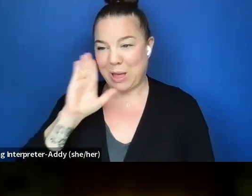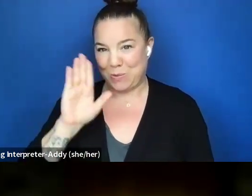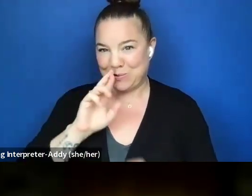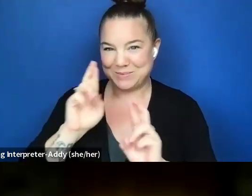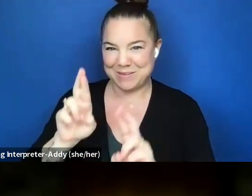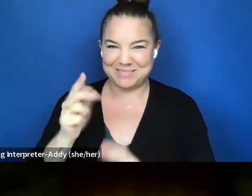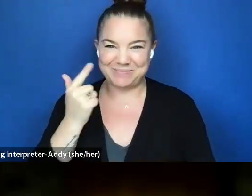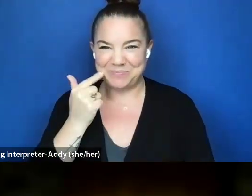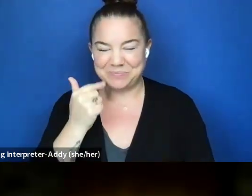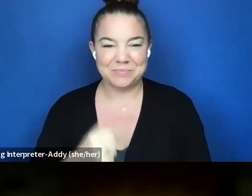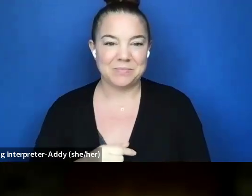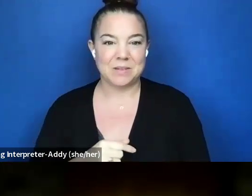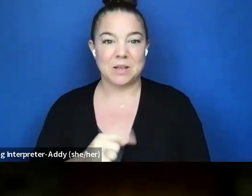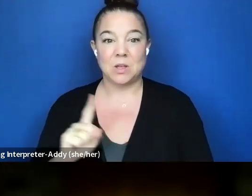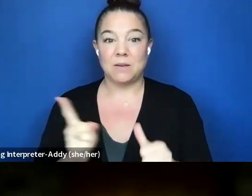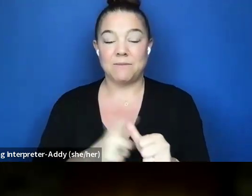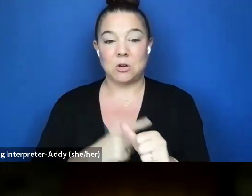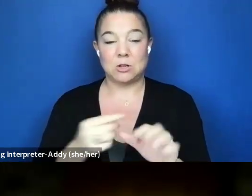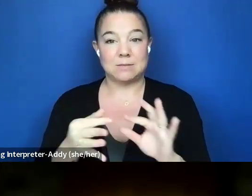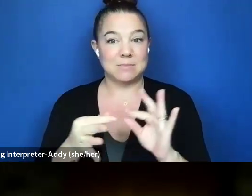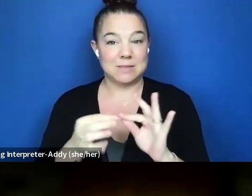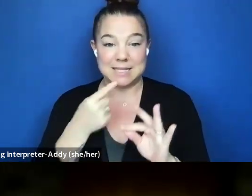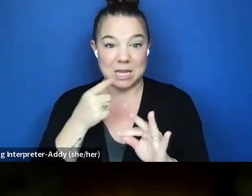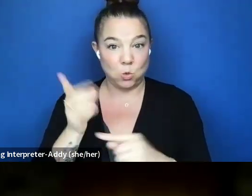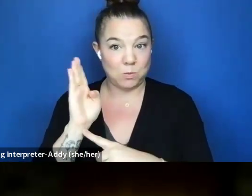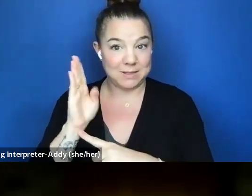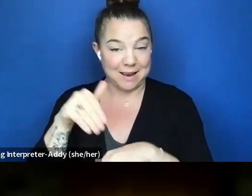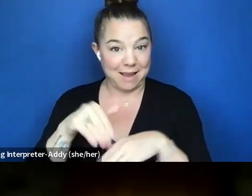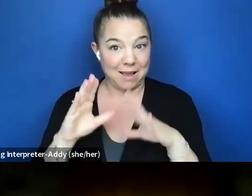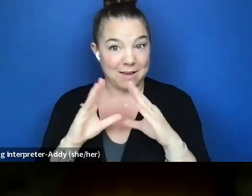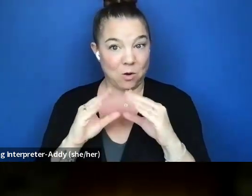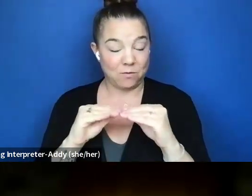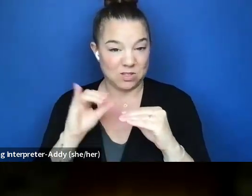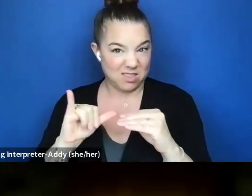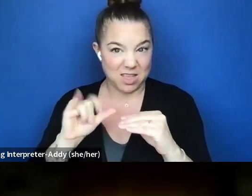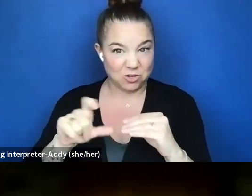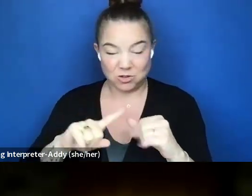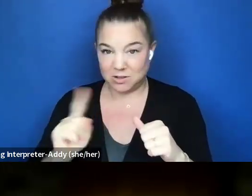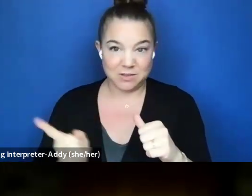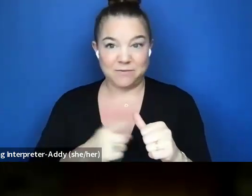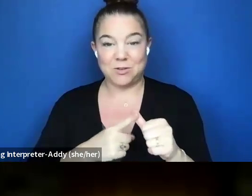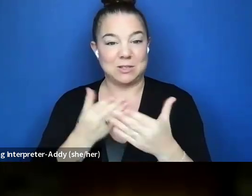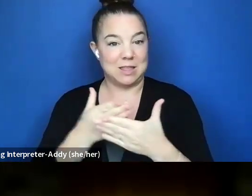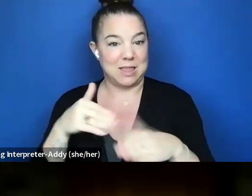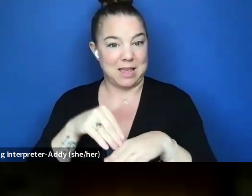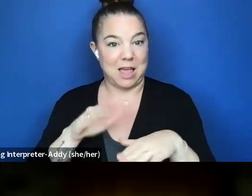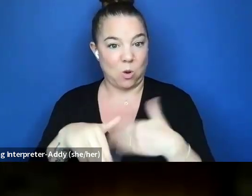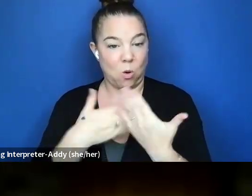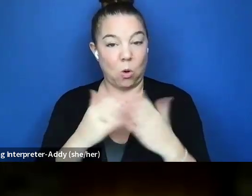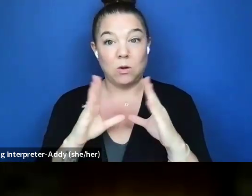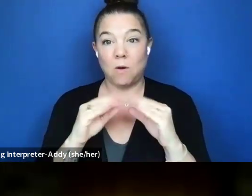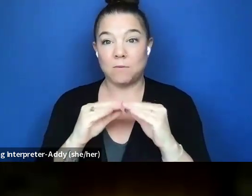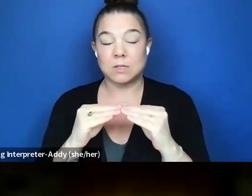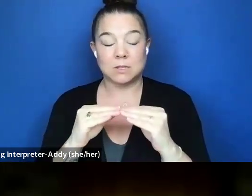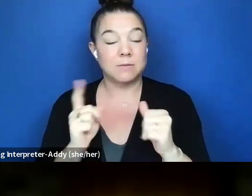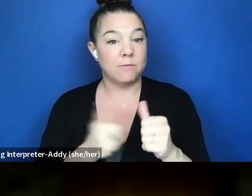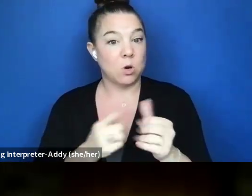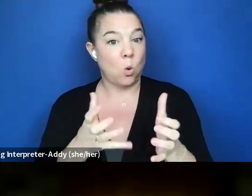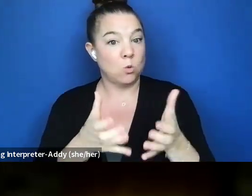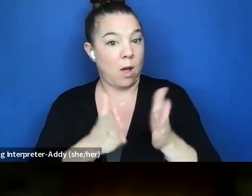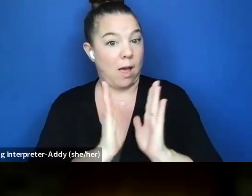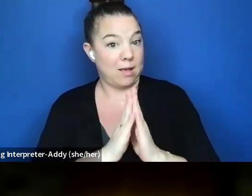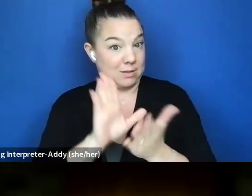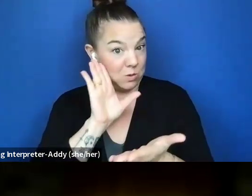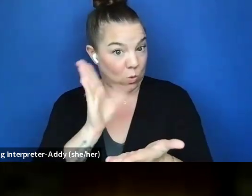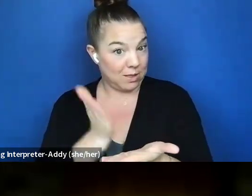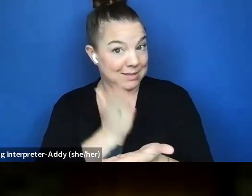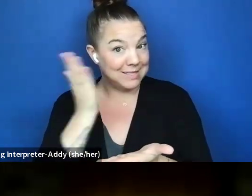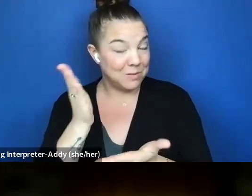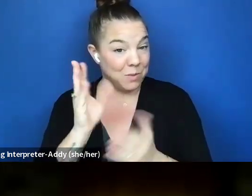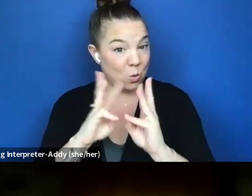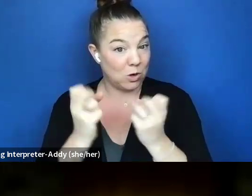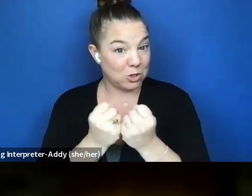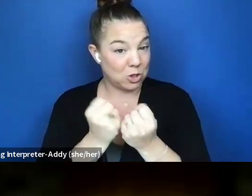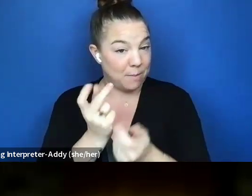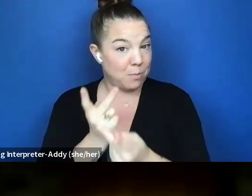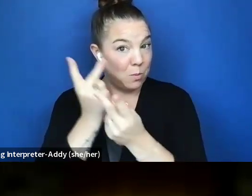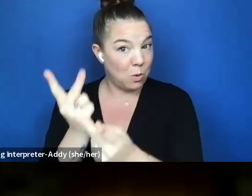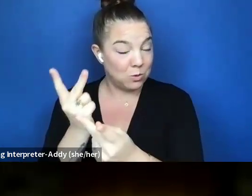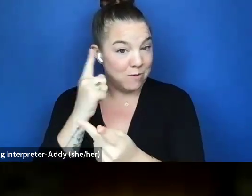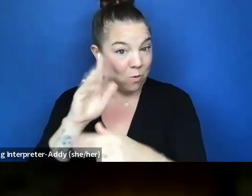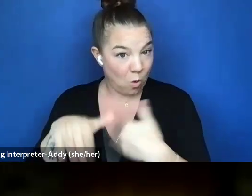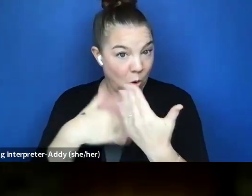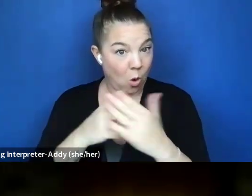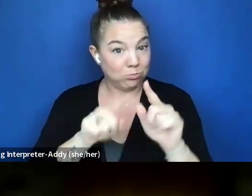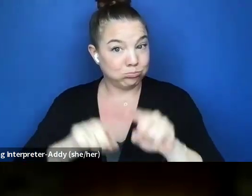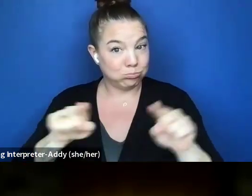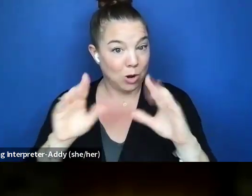Brooke Wilson (she/her): So when you 1st said that you presented at a conference, and that that should be the forefront of all conferences. I want to ask you, are you submitting a workshop proposal to all of the conferences on that topic?